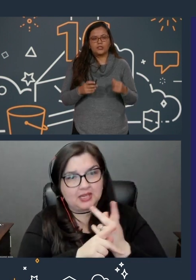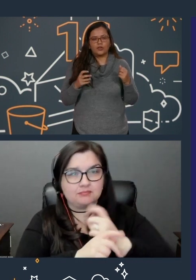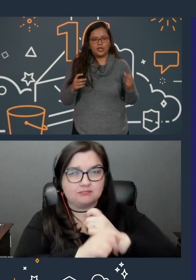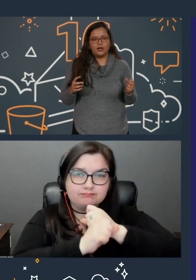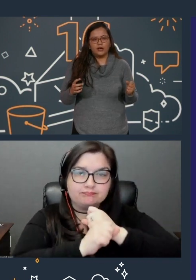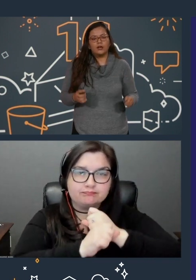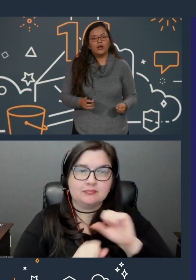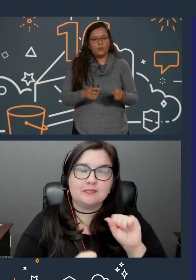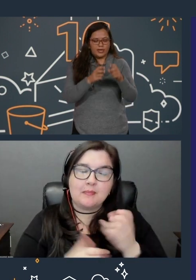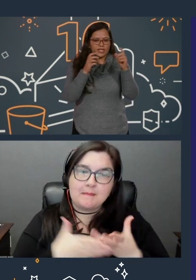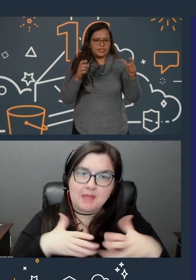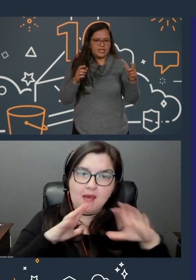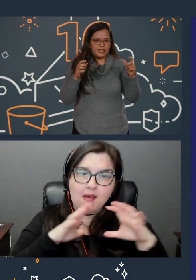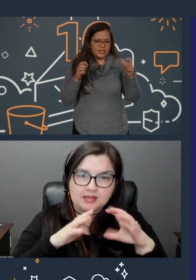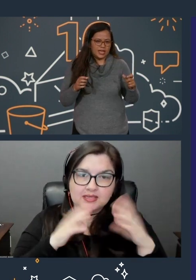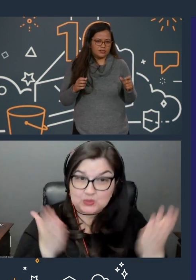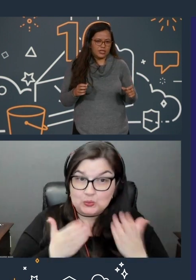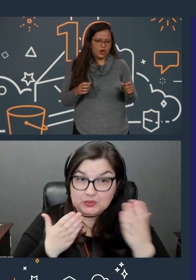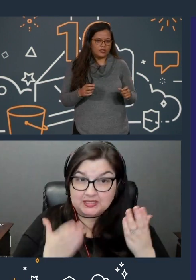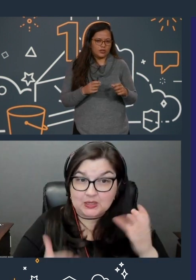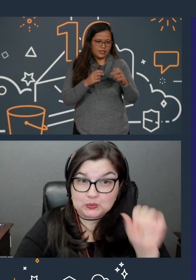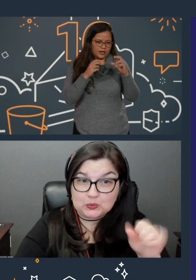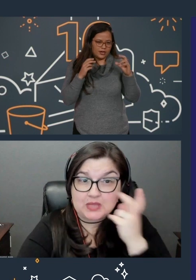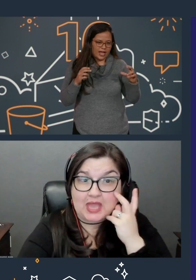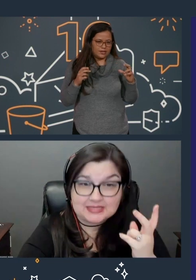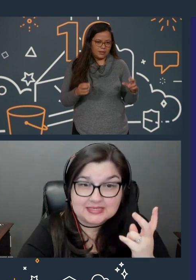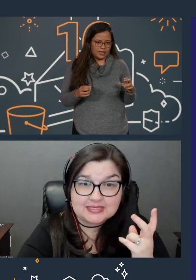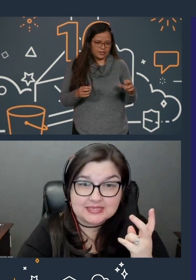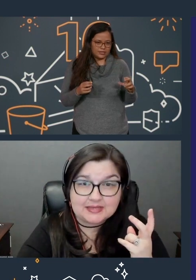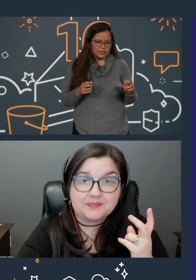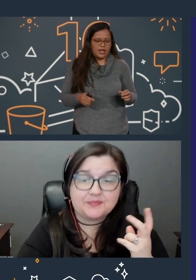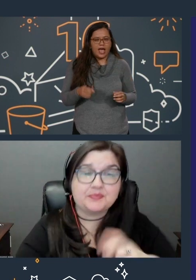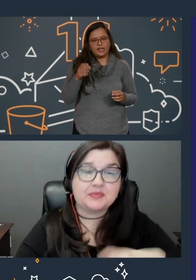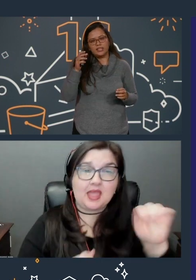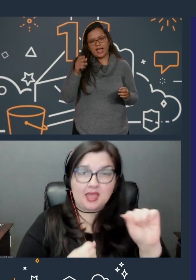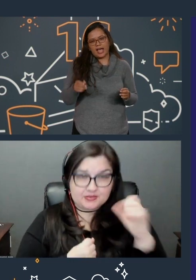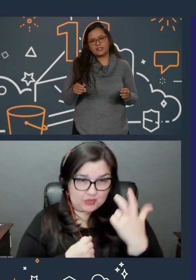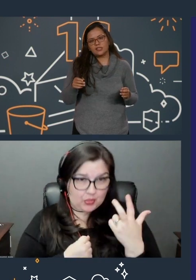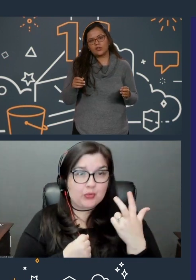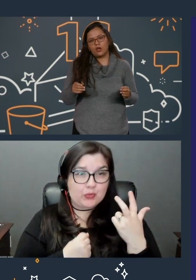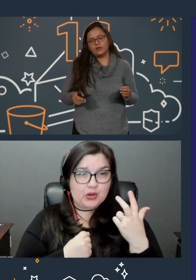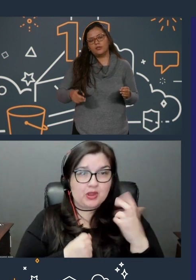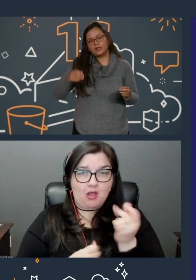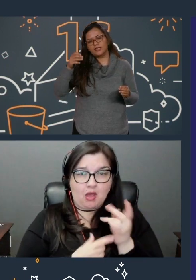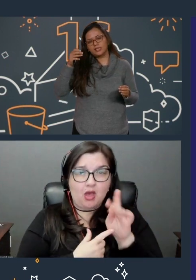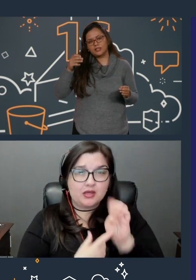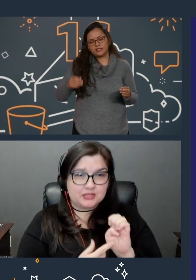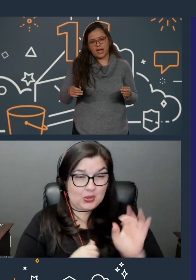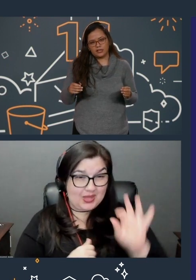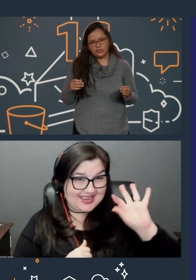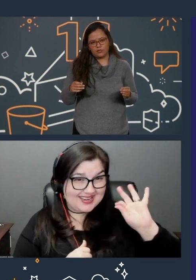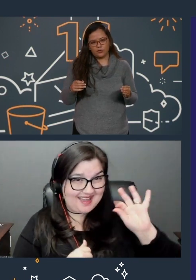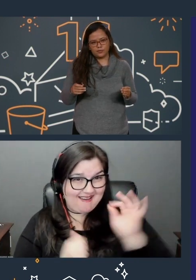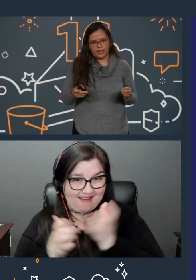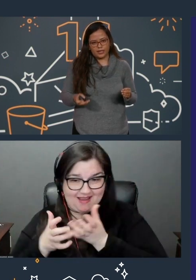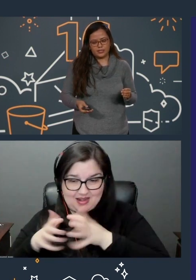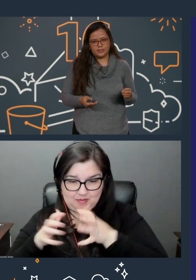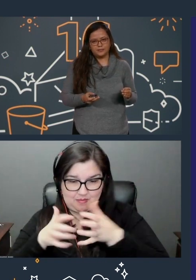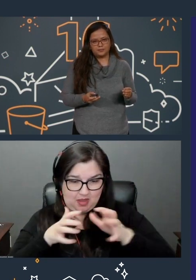So here we can see it in the S3 console, there are nine buckets and in the access column, you can see the status of those buckets.